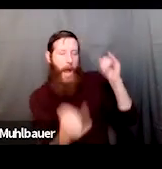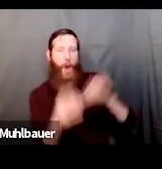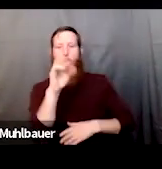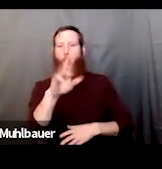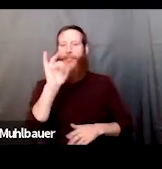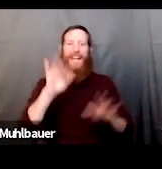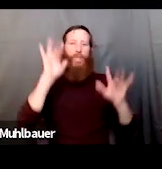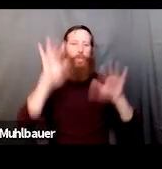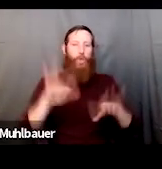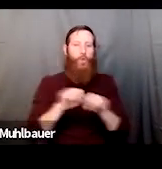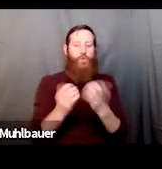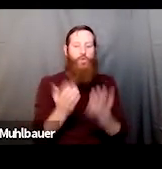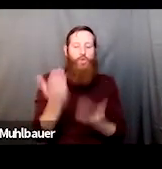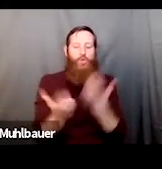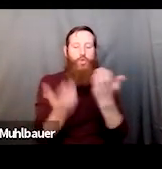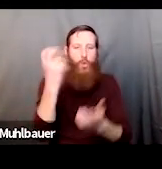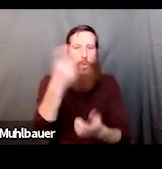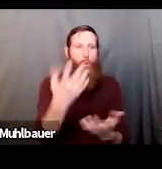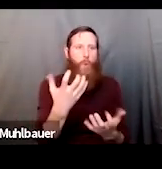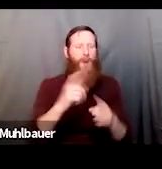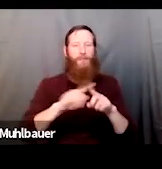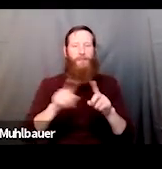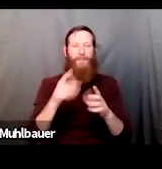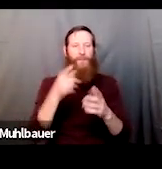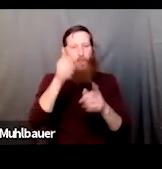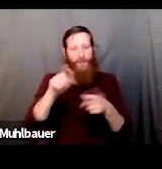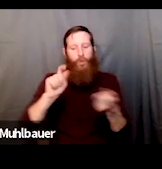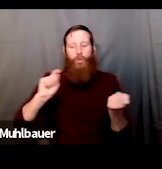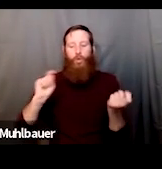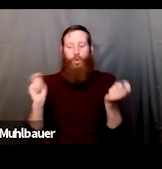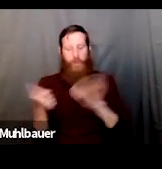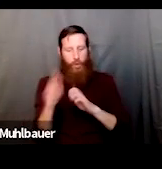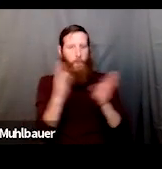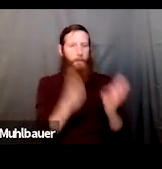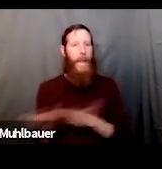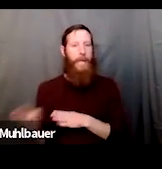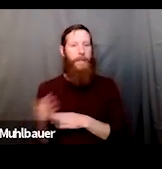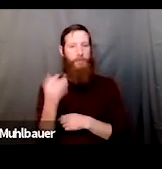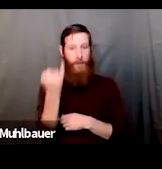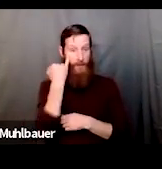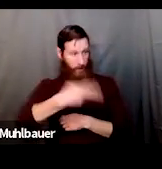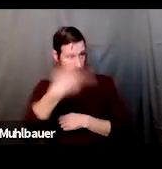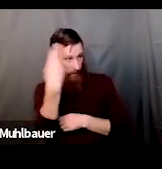But there is always a way you can be outside and recreate safely. It just involves avoiding avalanche terrain when you have high levels of uncertainty.